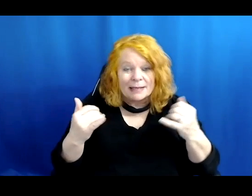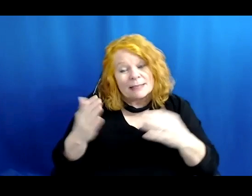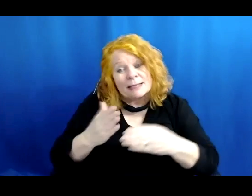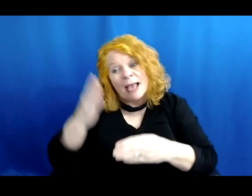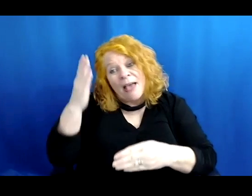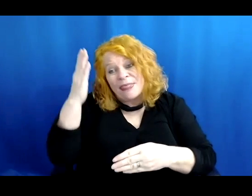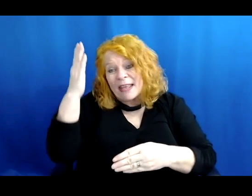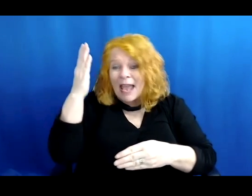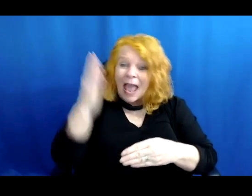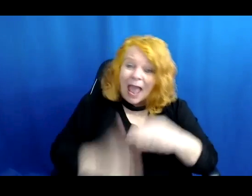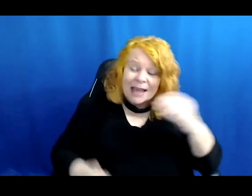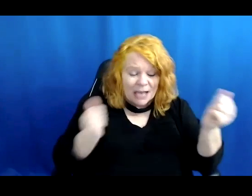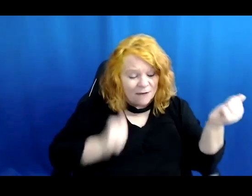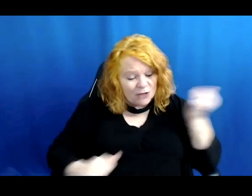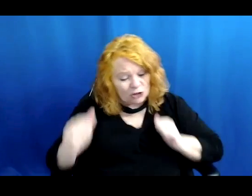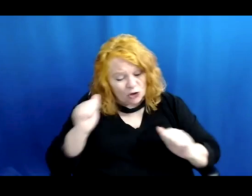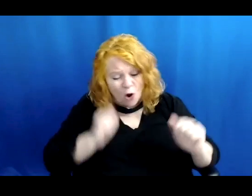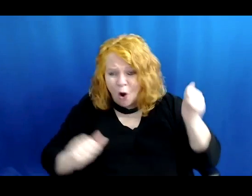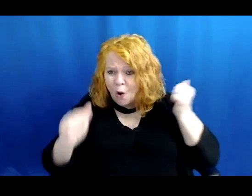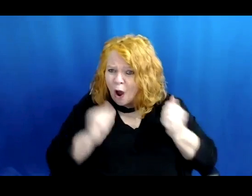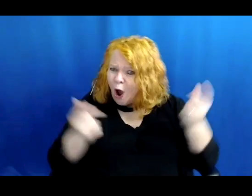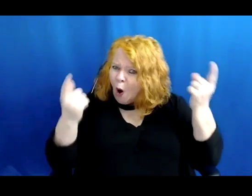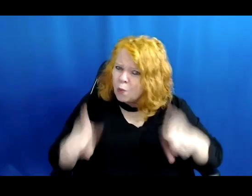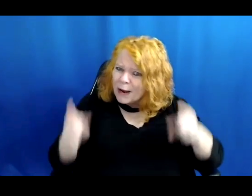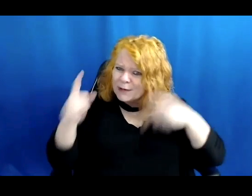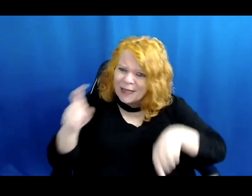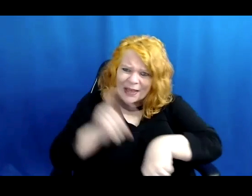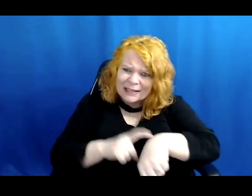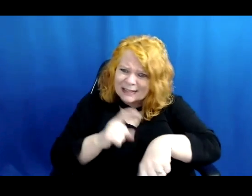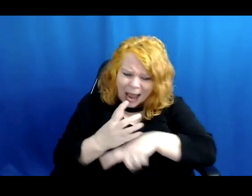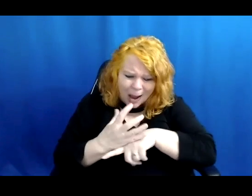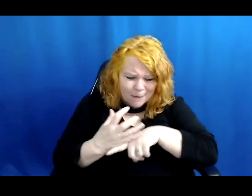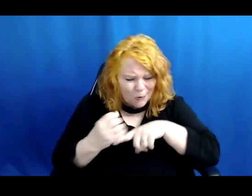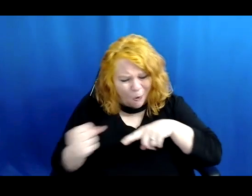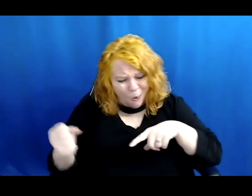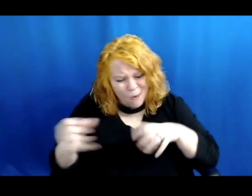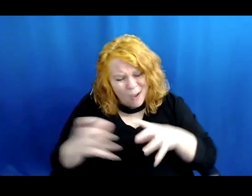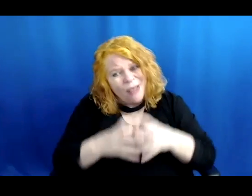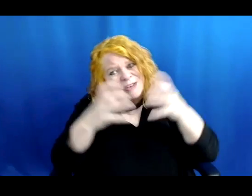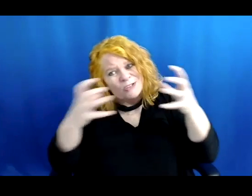Oh, where does the time go? There is so much more to say.